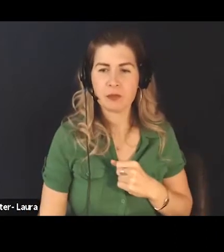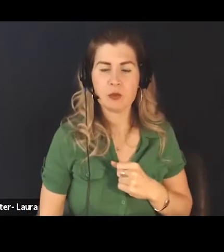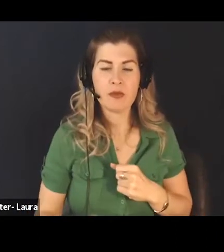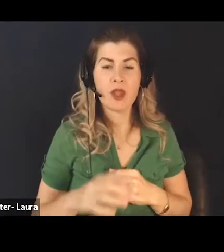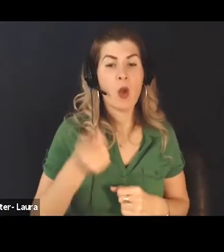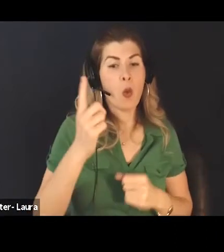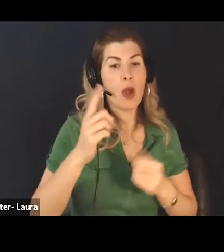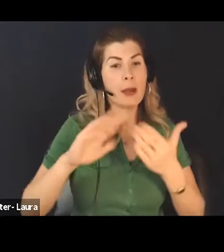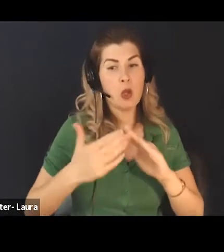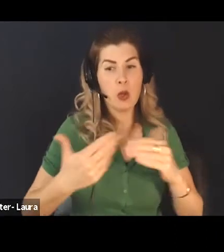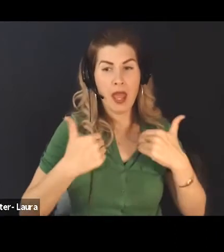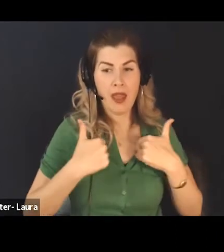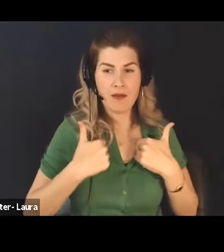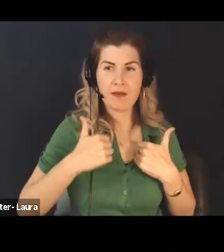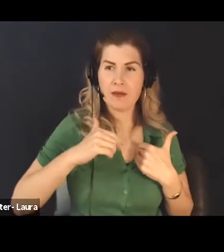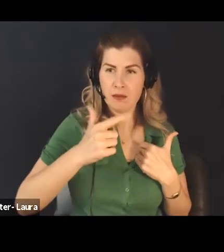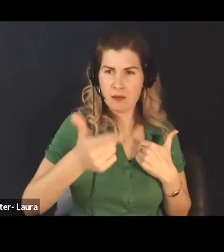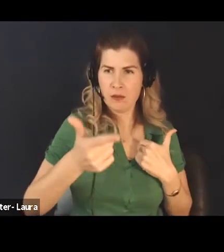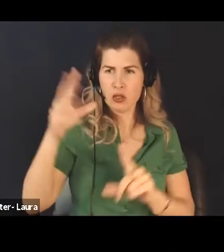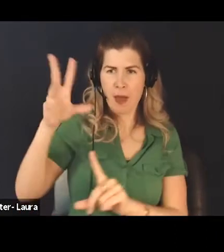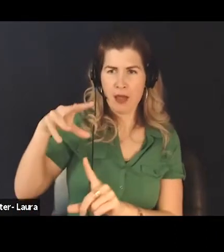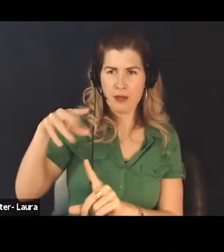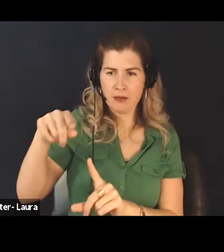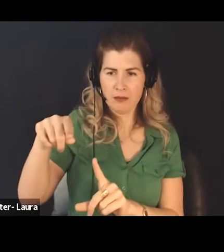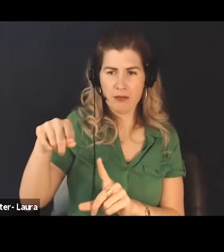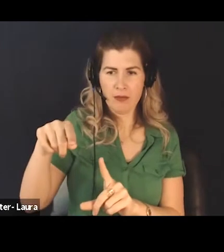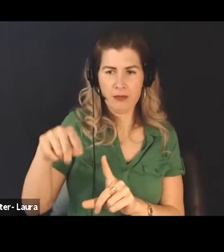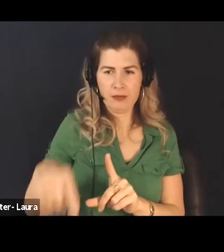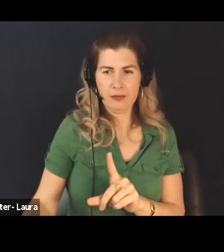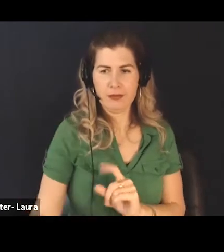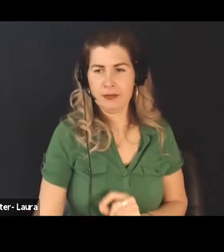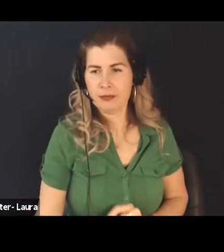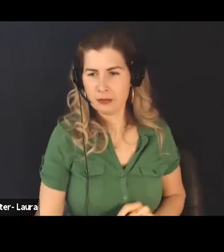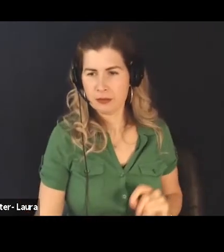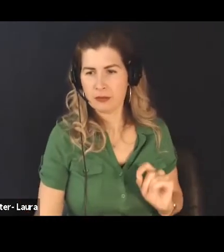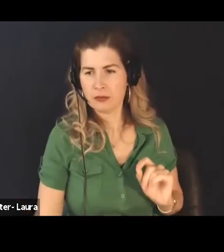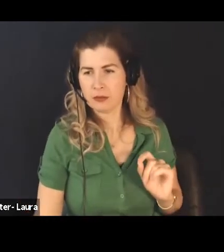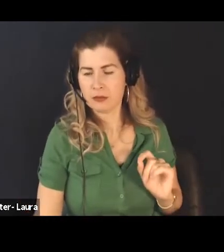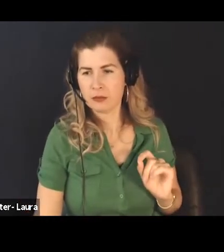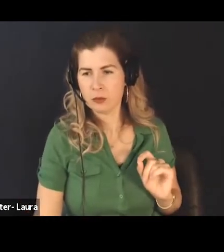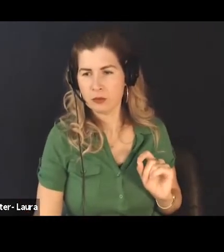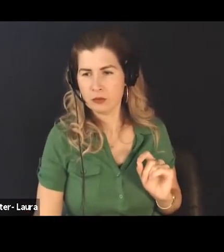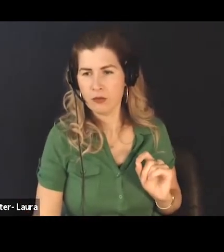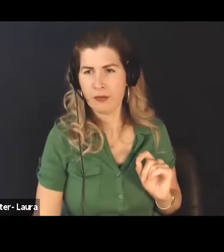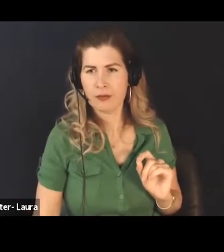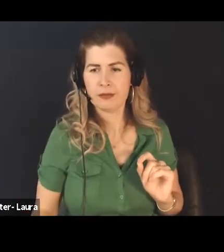surveillance practices was the Muslim community in San Diego, which especially post 9 11, had seen their places of